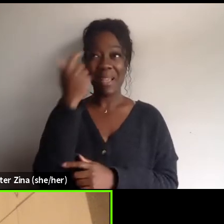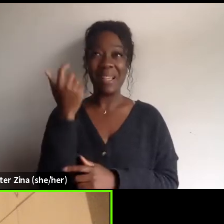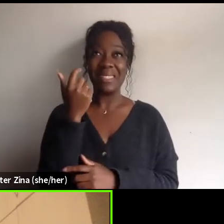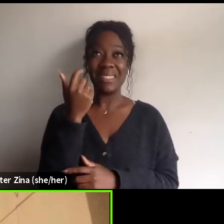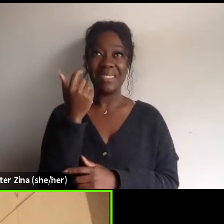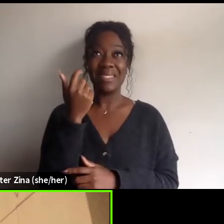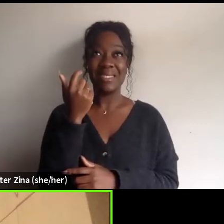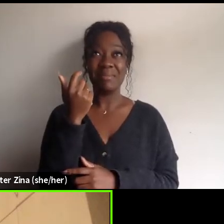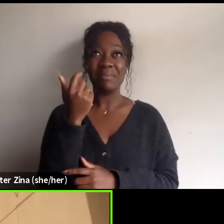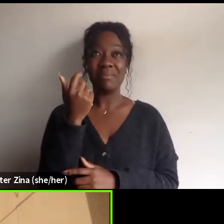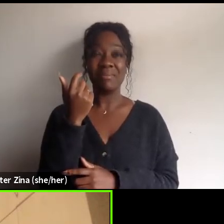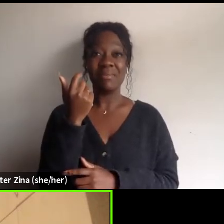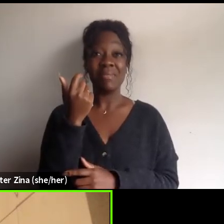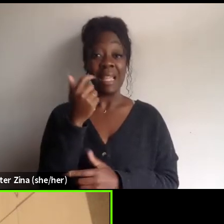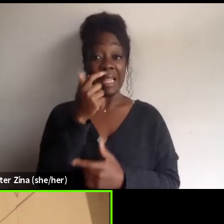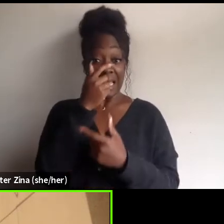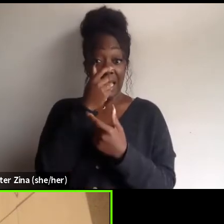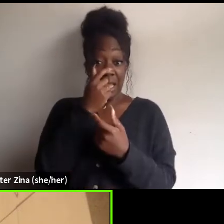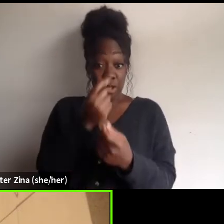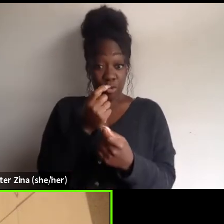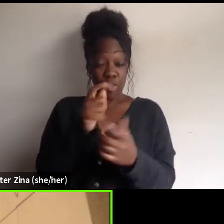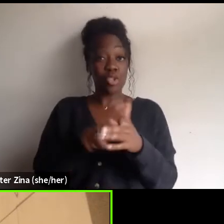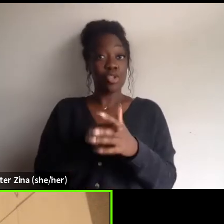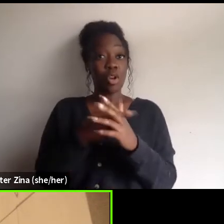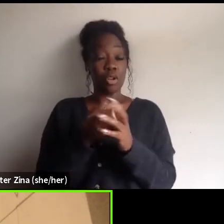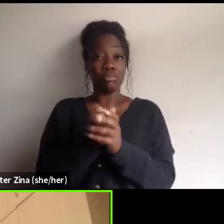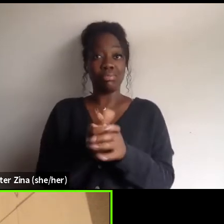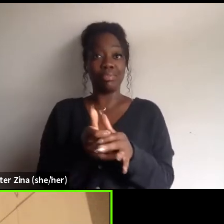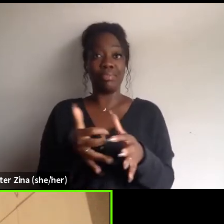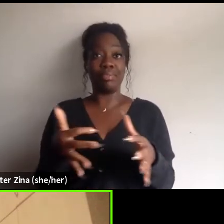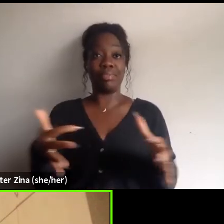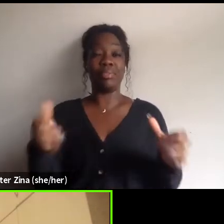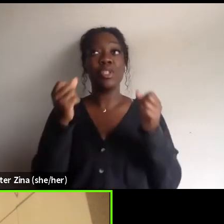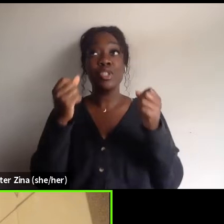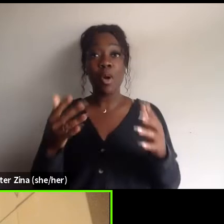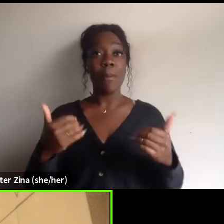that's it, a growing interest of young people in the arts.